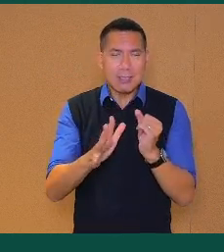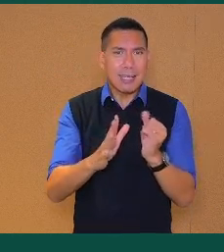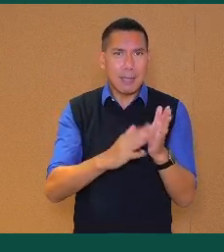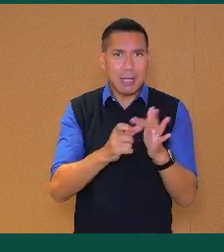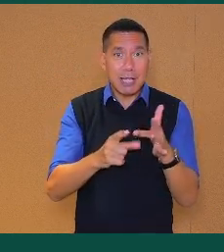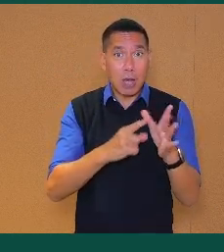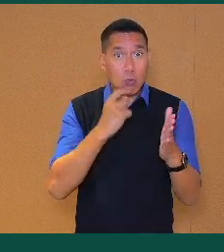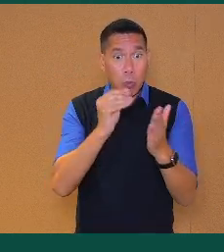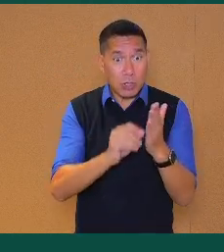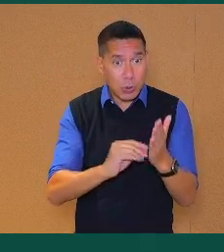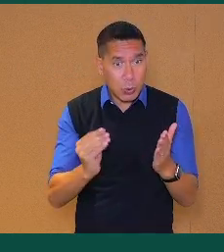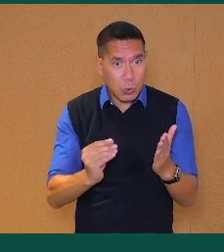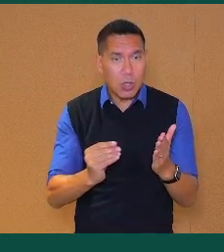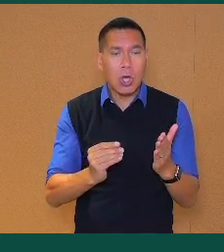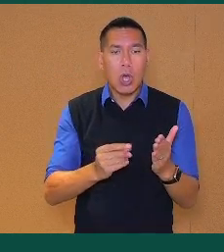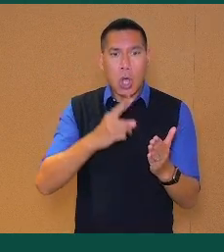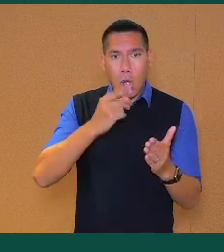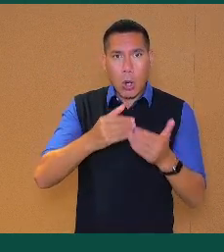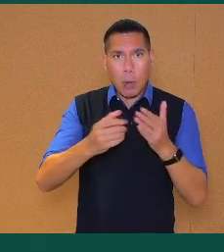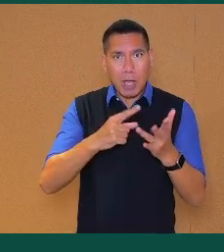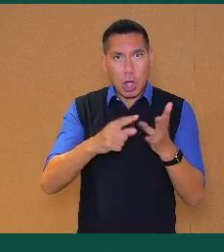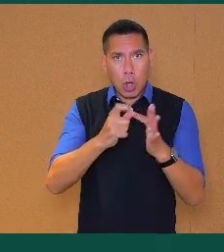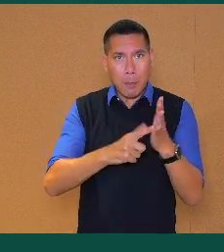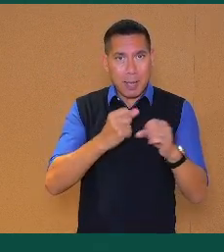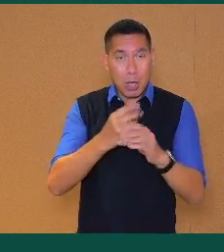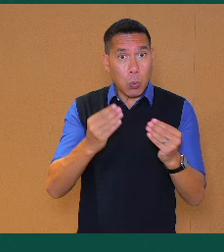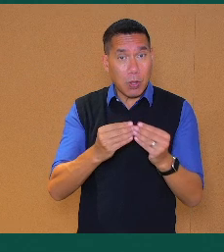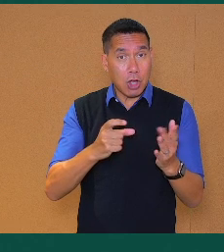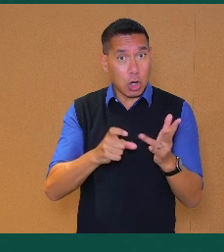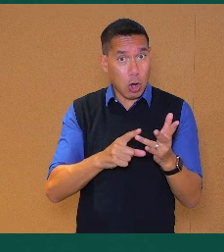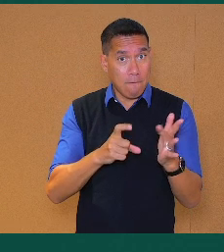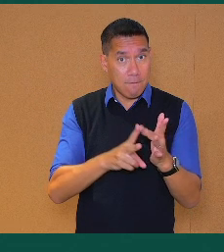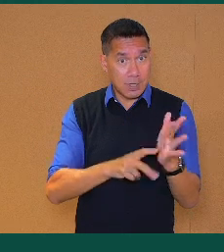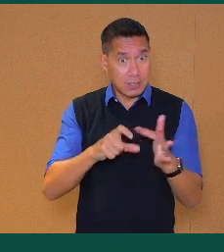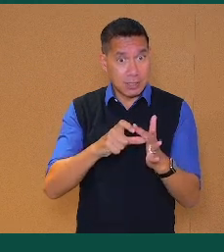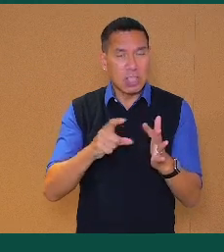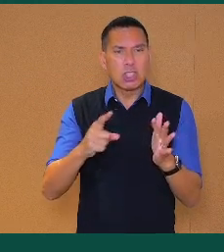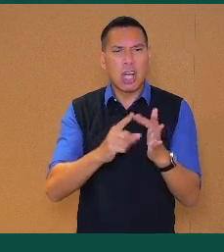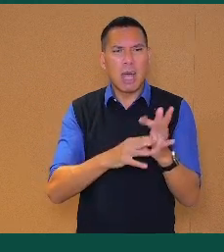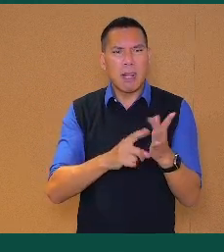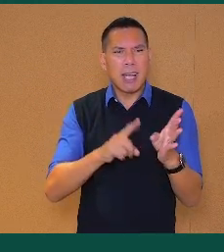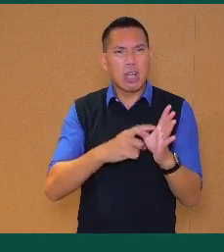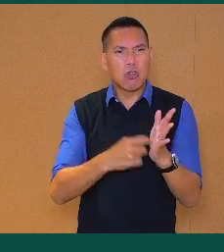Award are... Coping With Covid. At the start of the pandemic, Emily Rice created Coping with COVID for